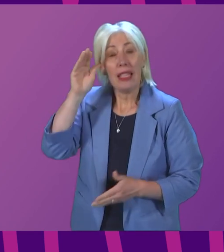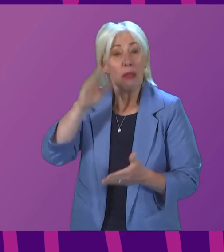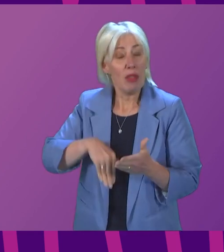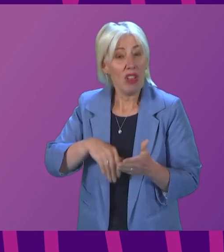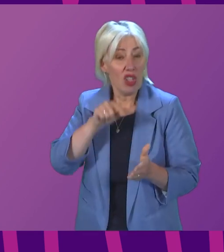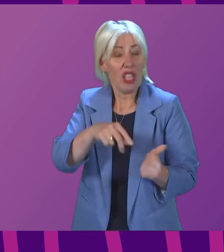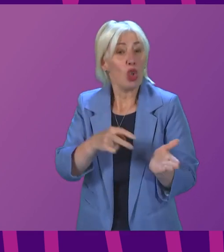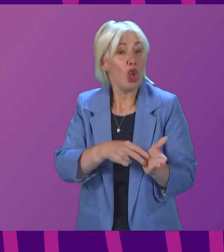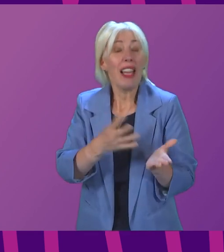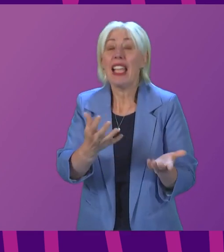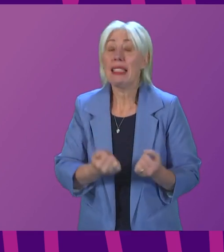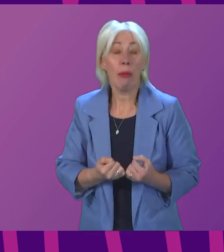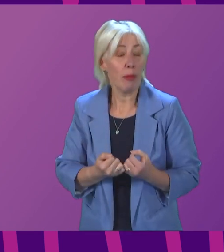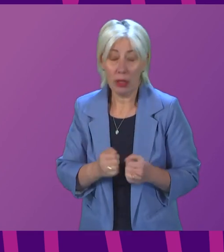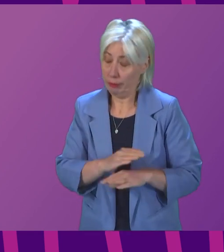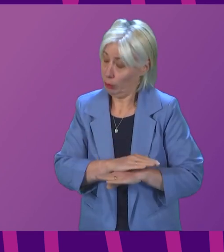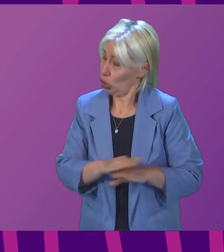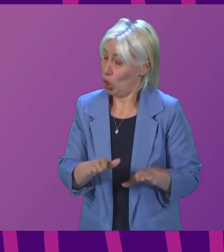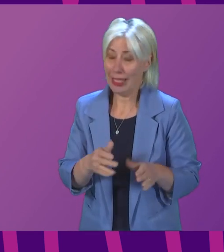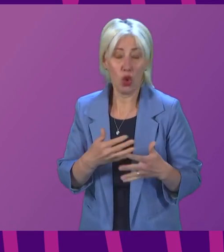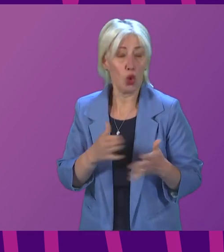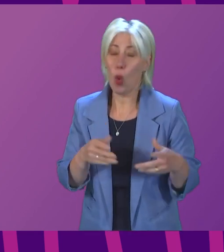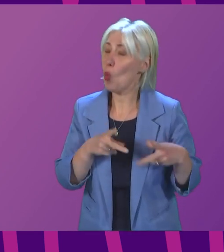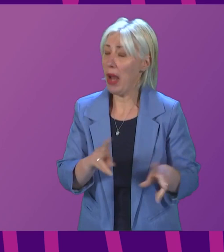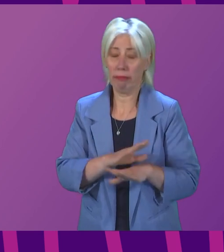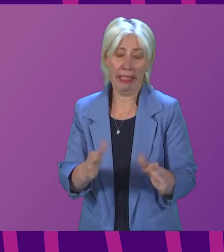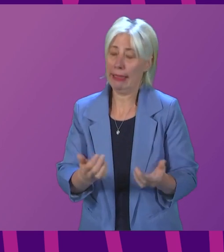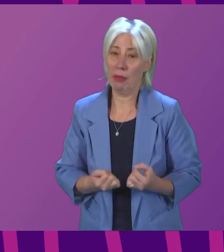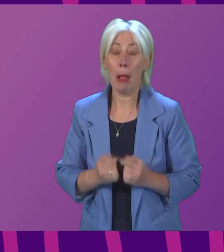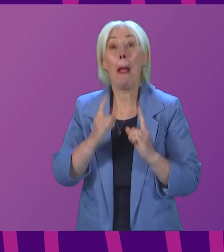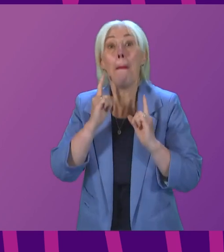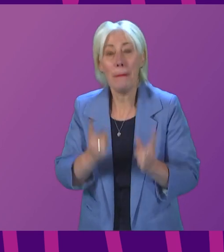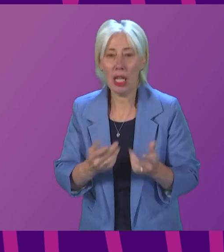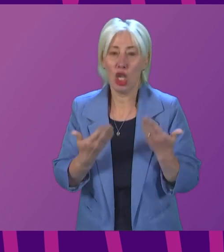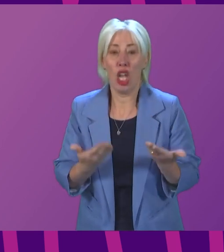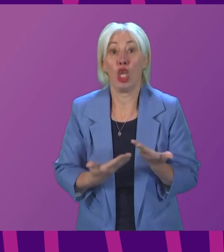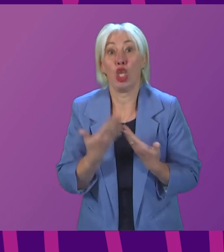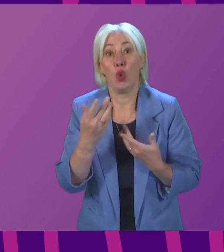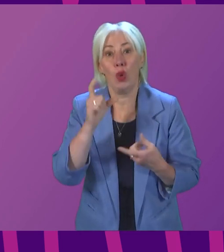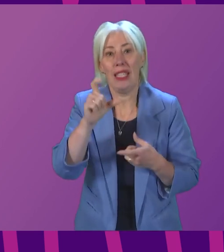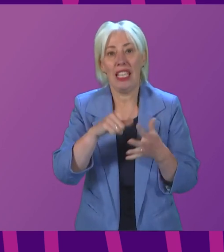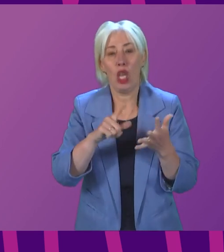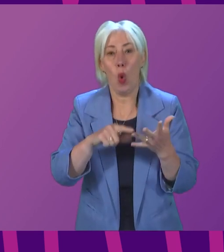in any way, shape or form, but the focus now, under the new chief executive of the shipyard,